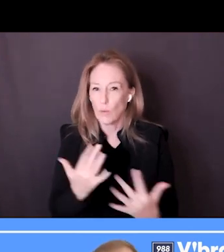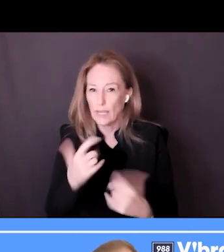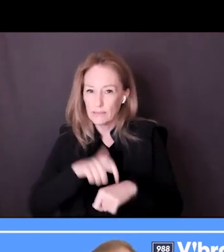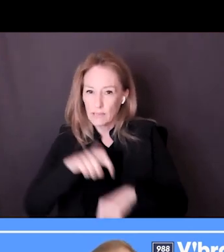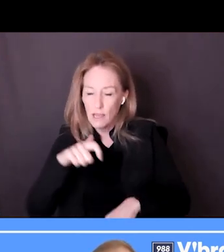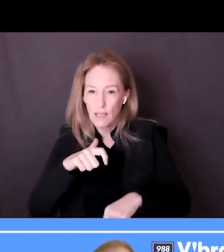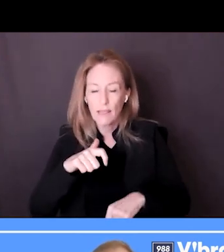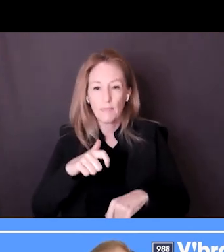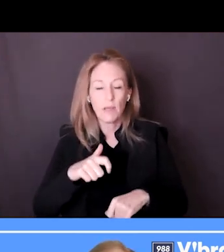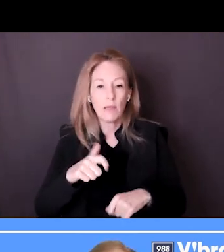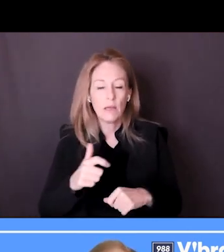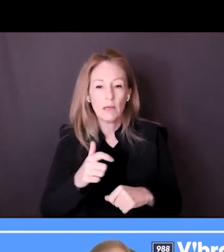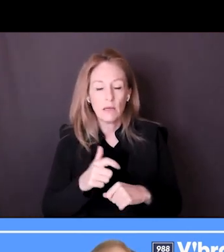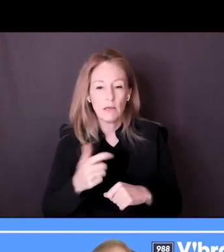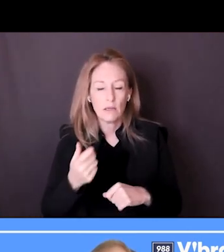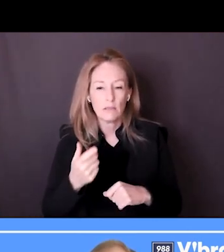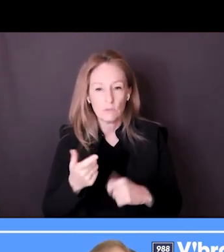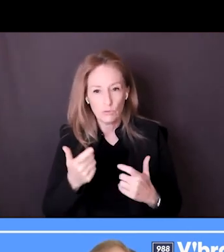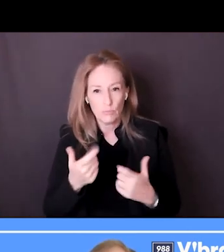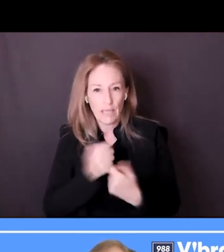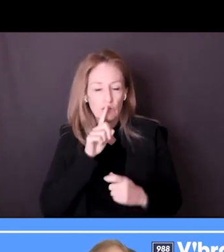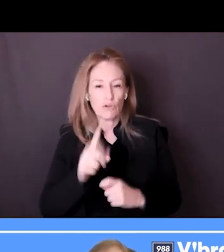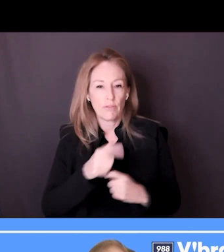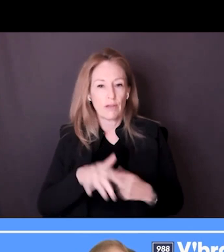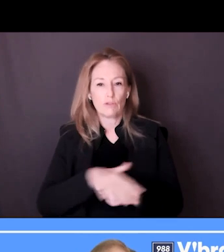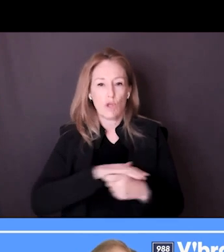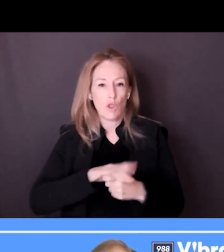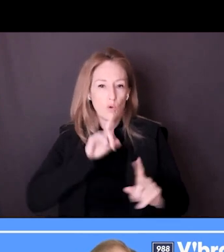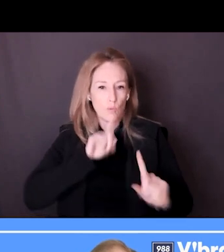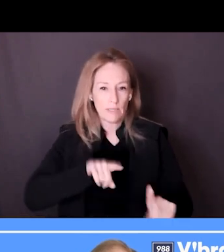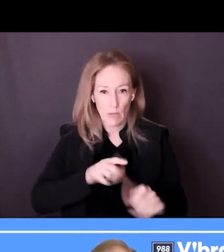RESPONSE FIRST. WE WANT STATES AND LOCAL CENTERS TO ANSWER THE